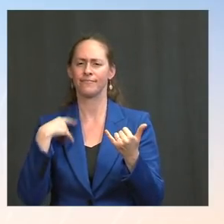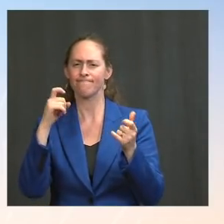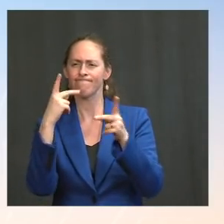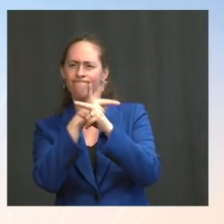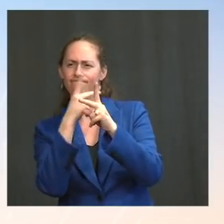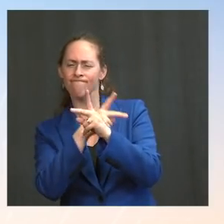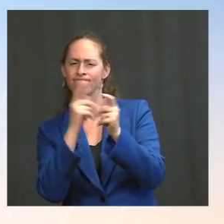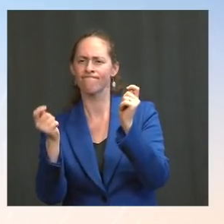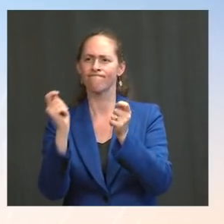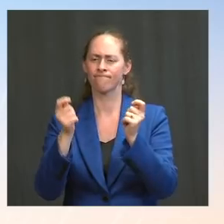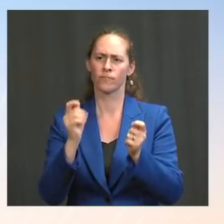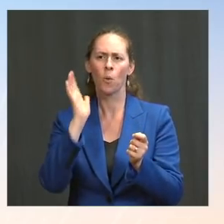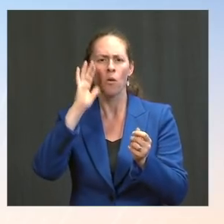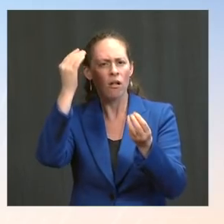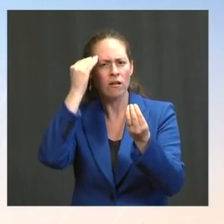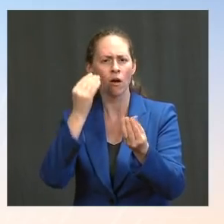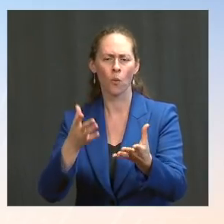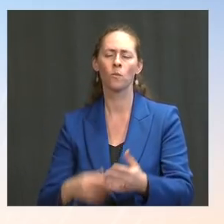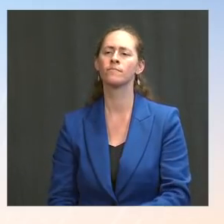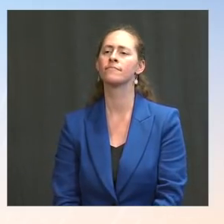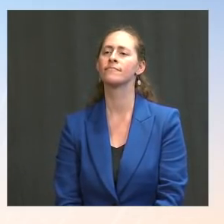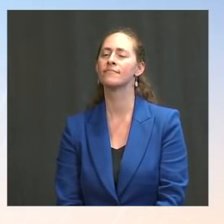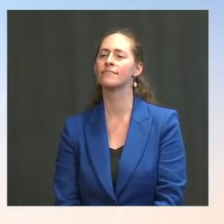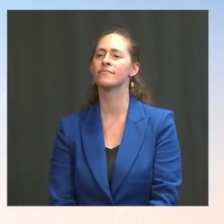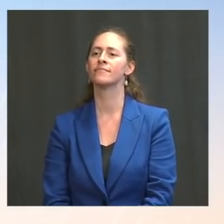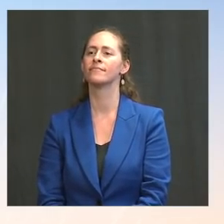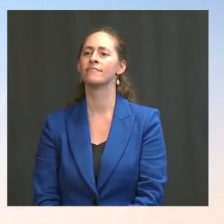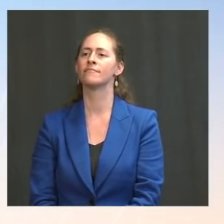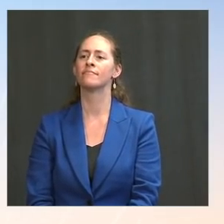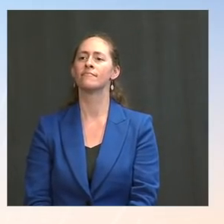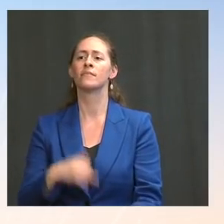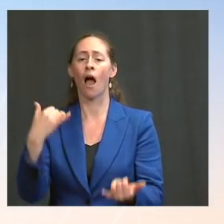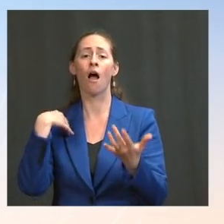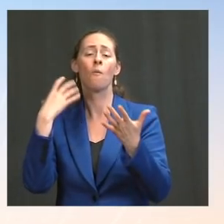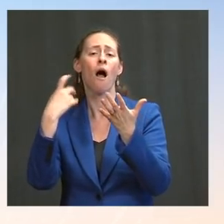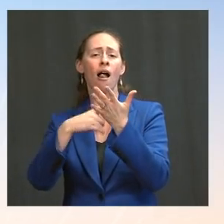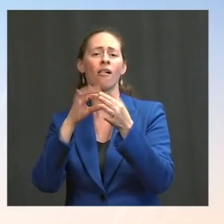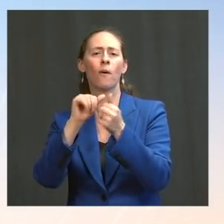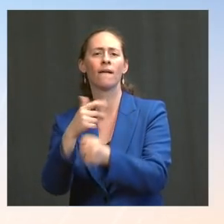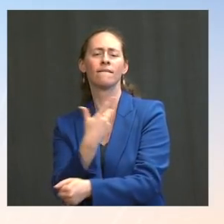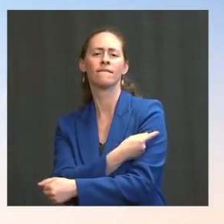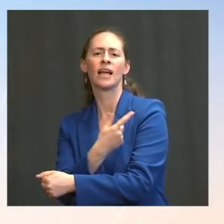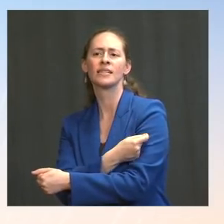about their outreach. Finally, in vaccine sharing news: On Sunday, we -- we will send -- this Sunday,